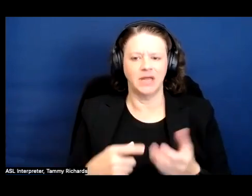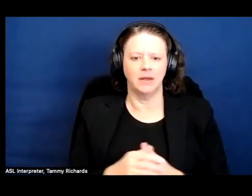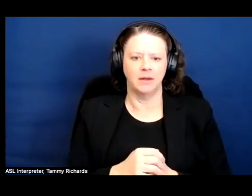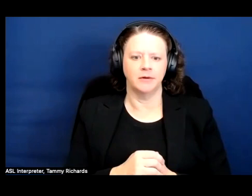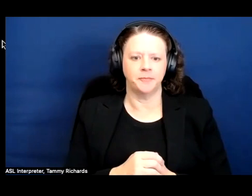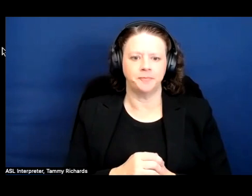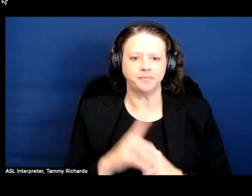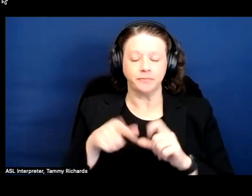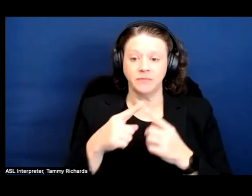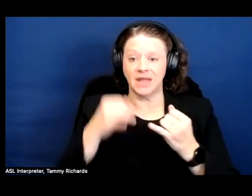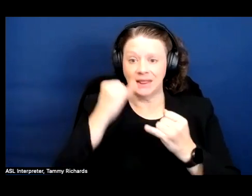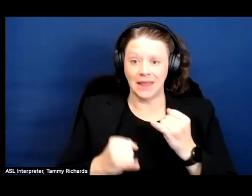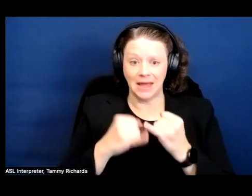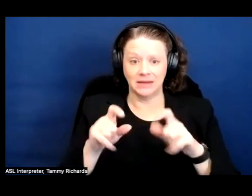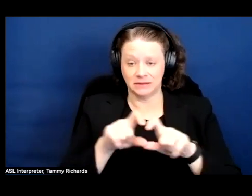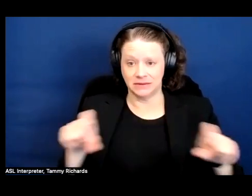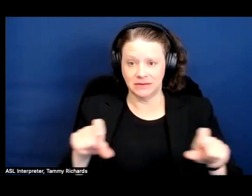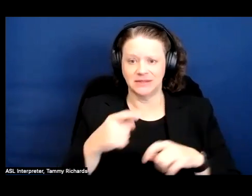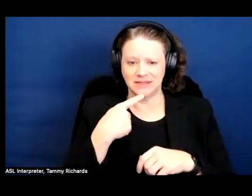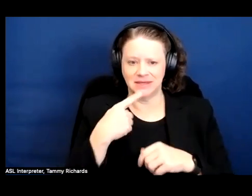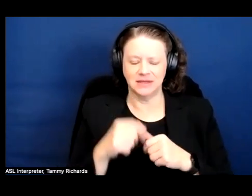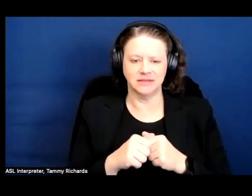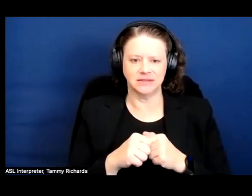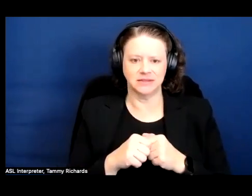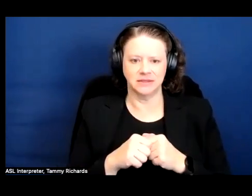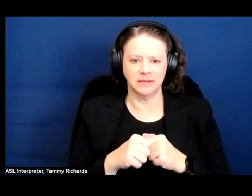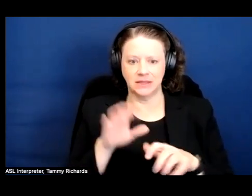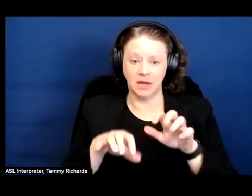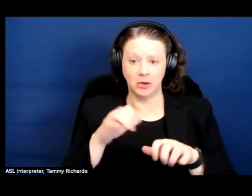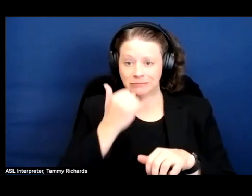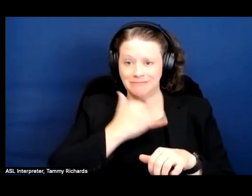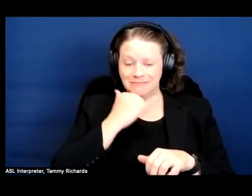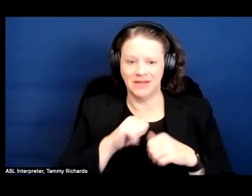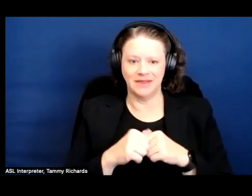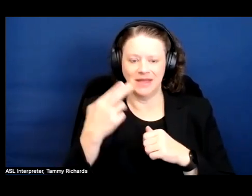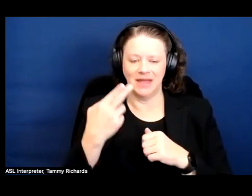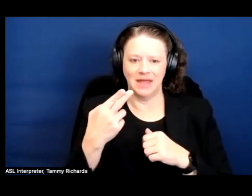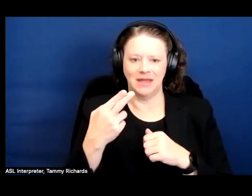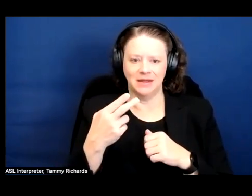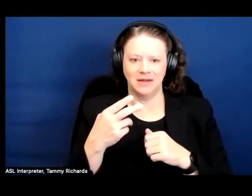Okay, this is kind of a trick question. The answer is maybe, and yes. It's really unclear at this point